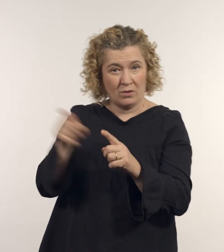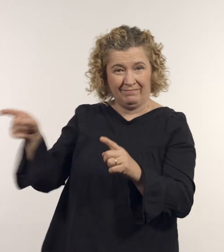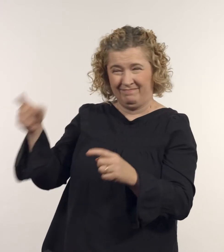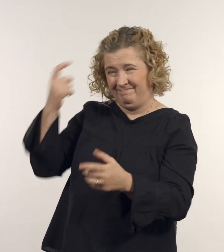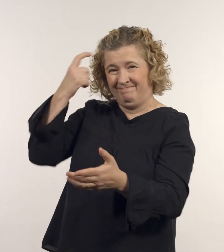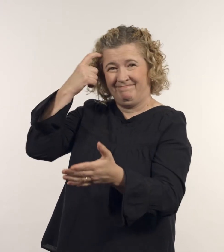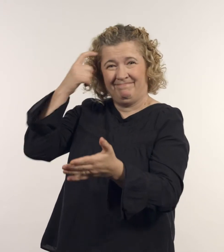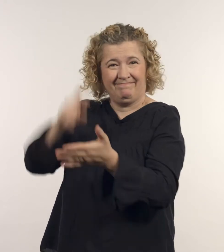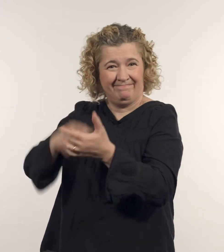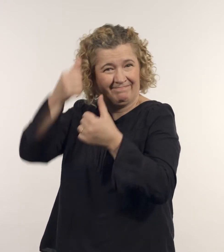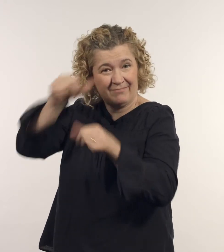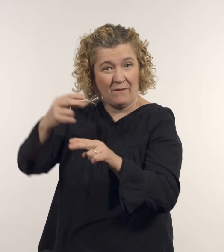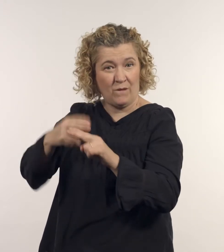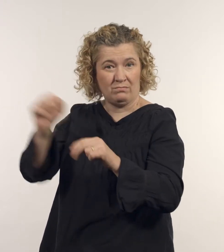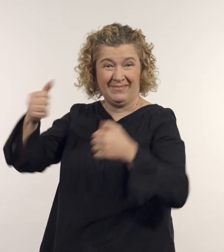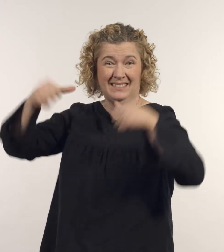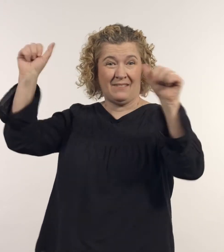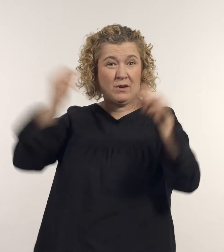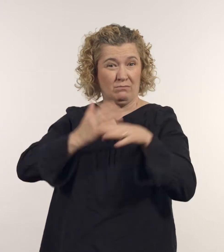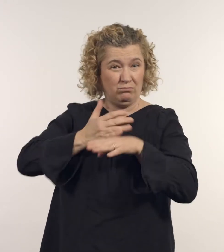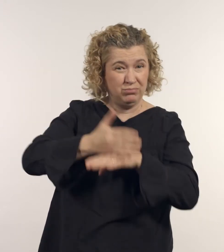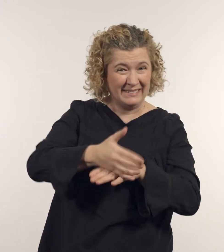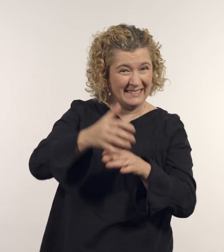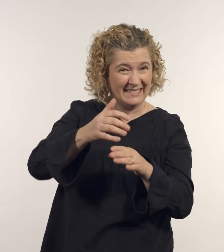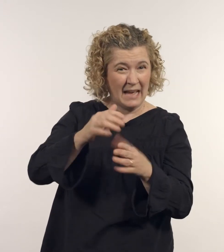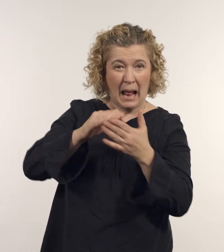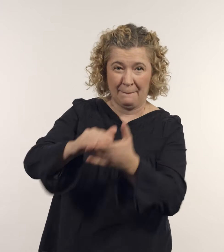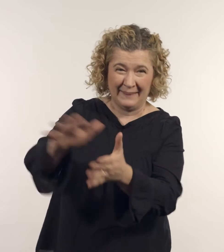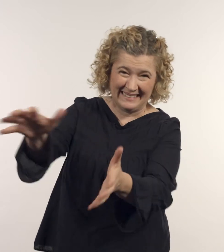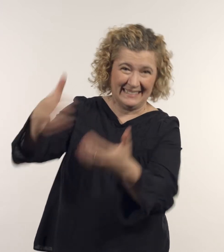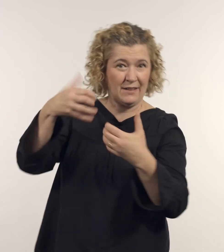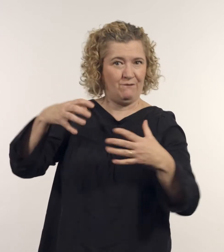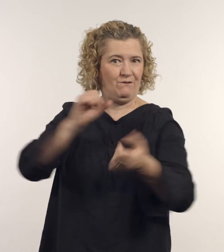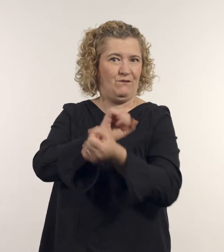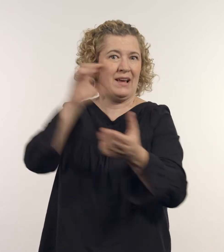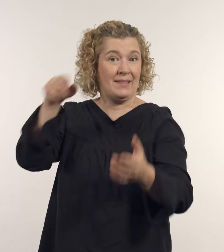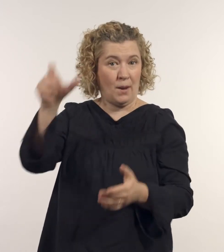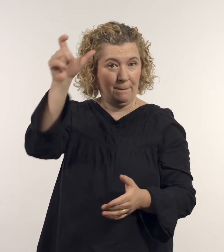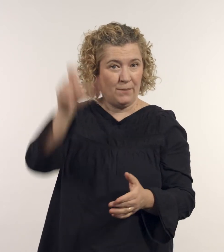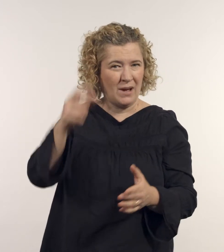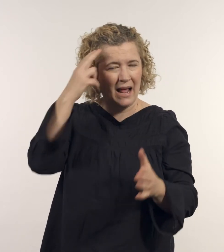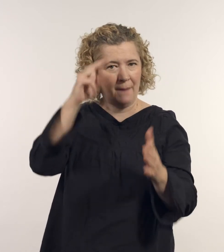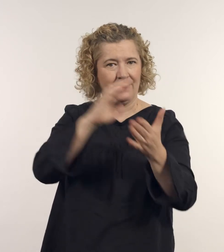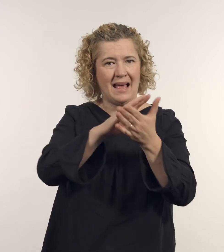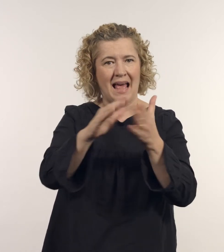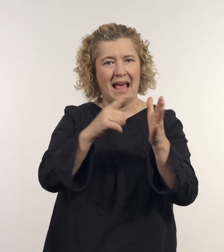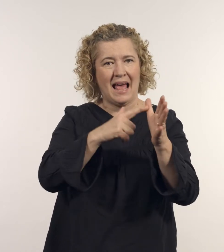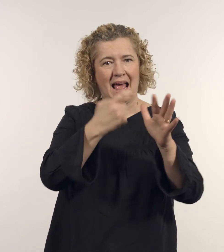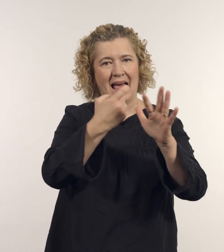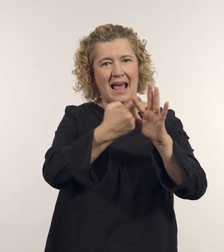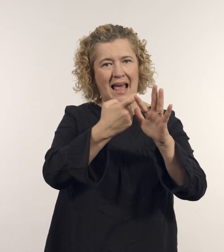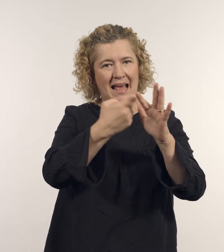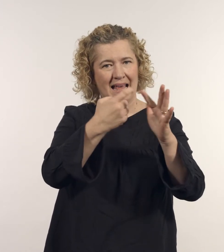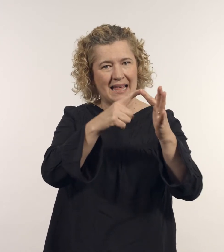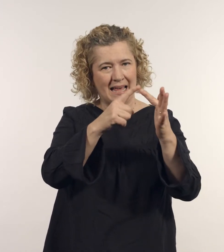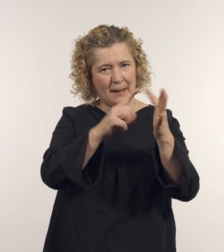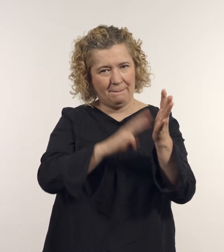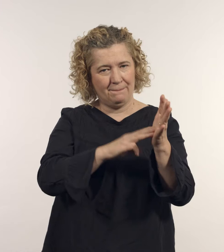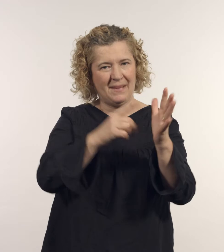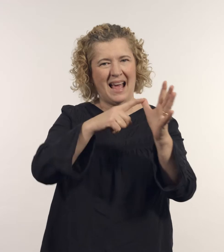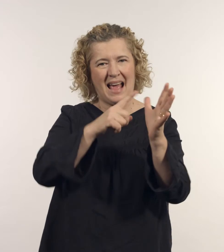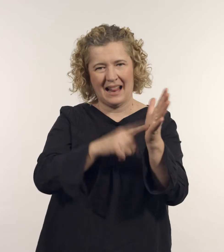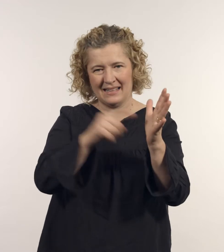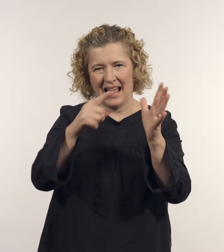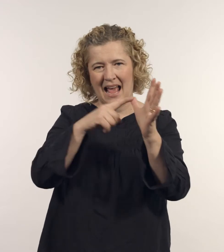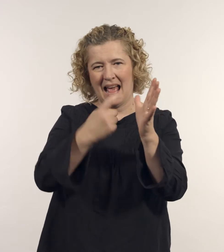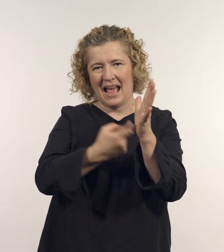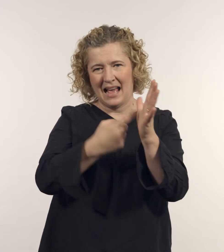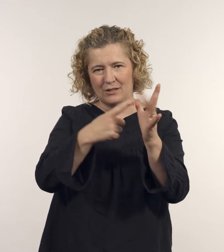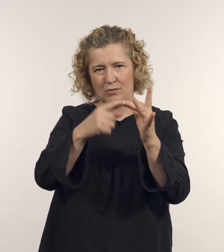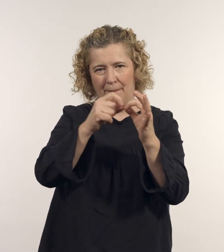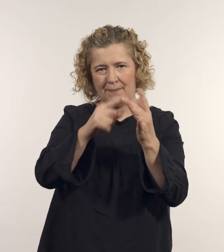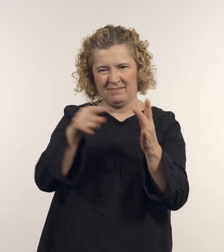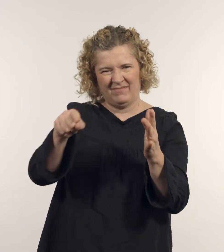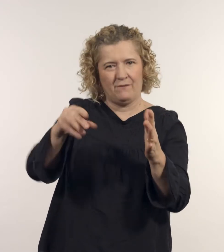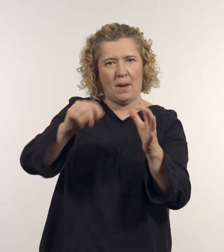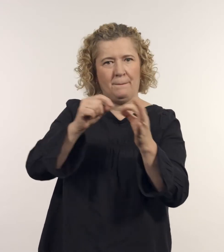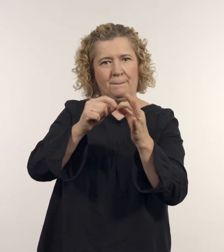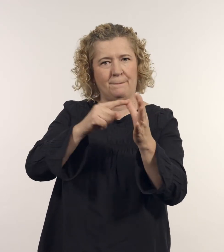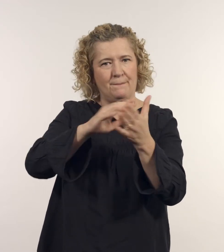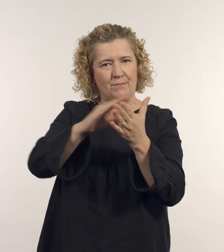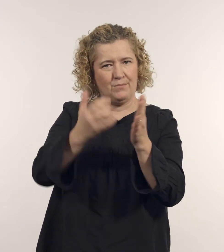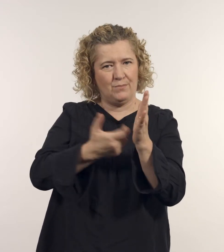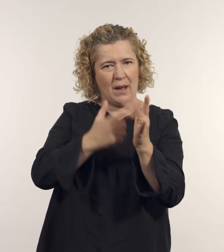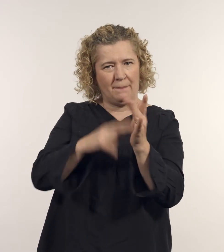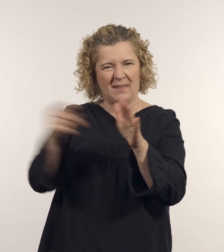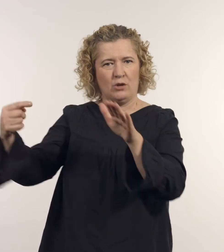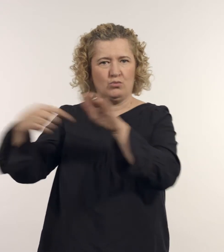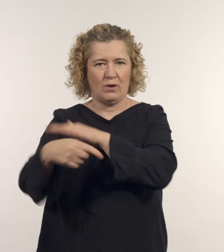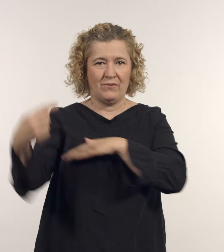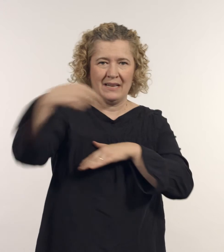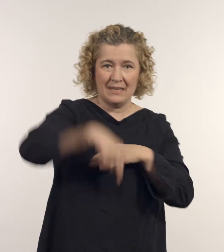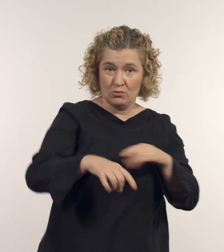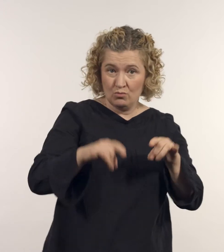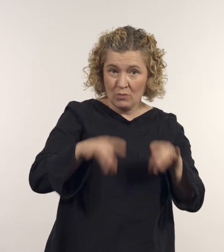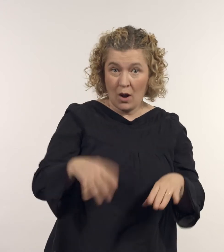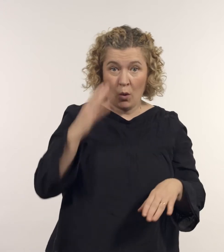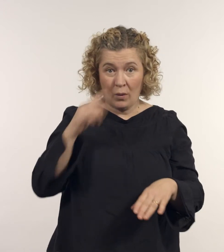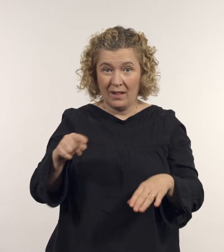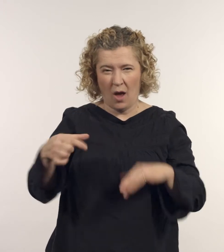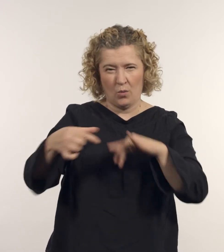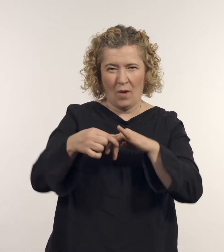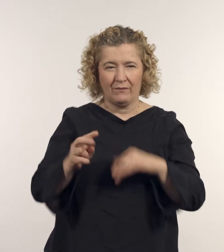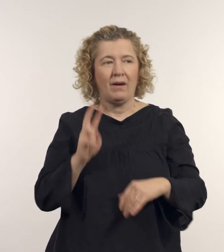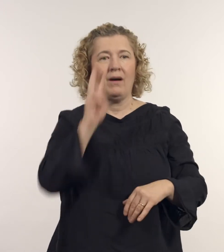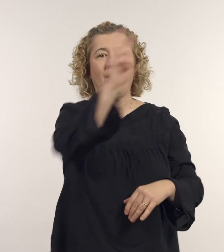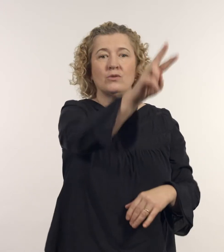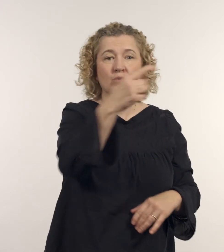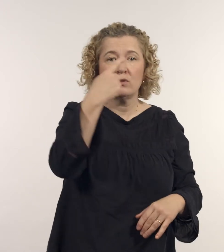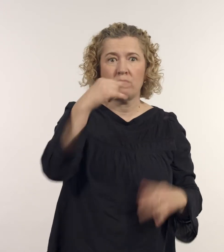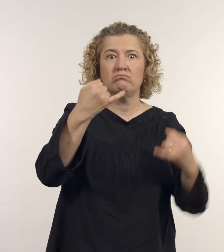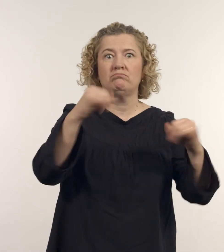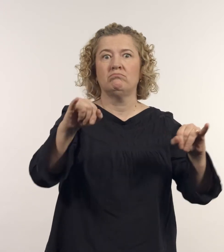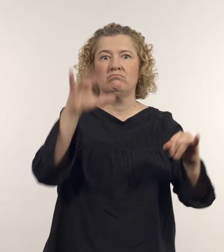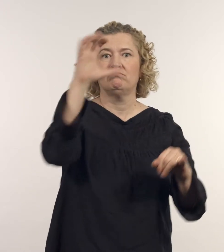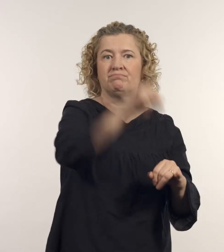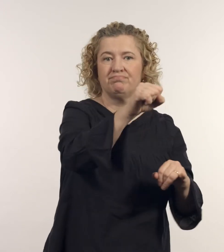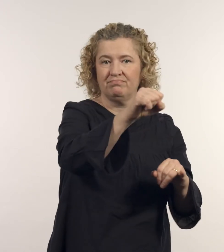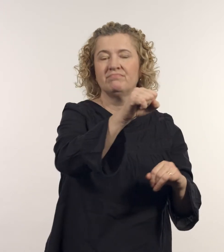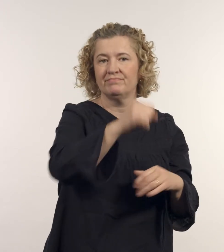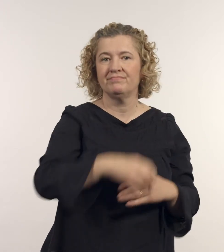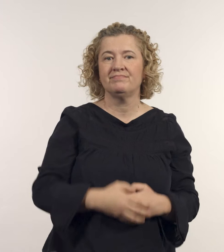he’s also recognised for his successful effort to free Hakeem al-Araibi when the Bahraini refugee footballer was arrested in Thailand,’ says Meagher.